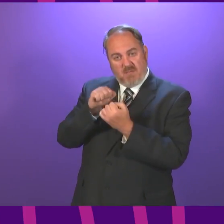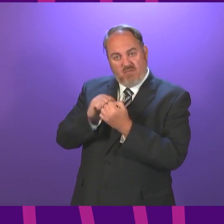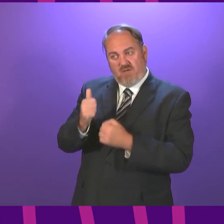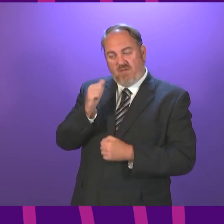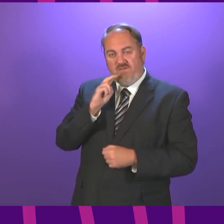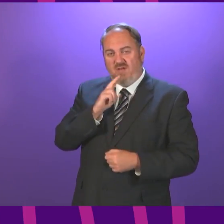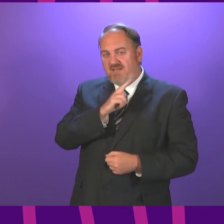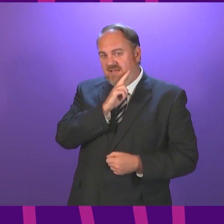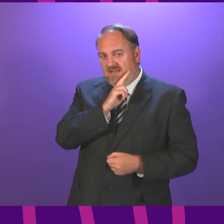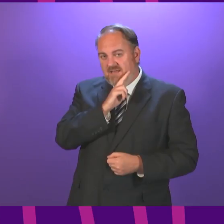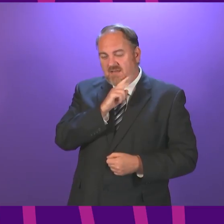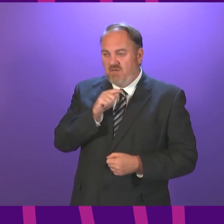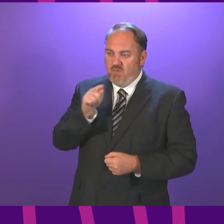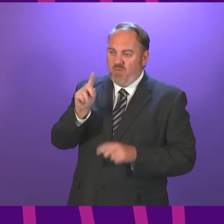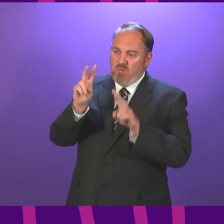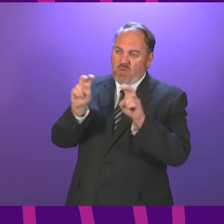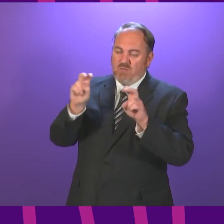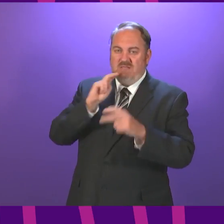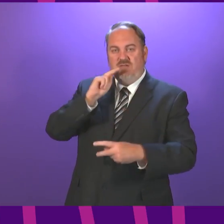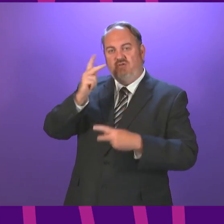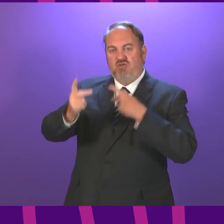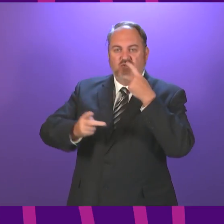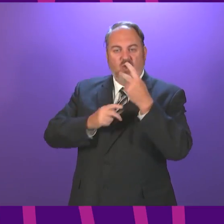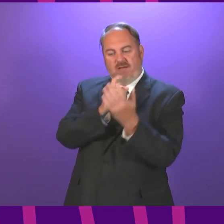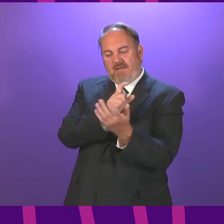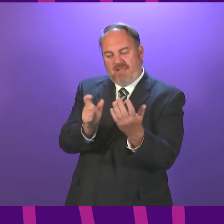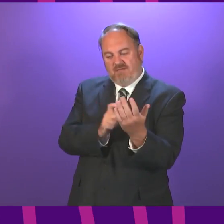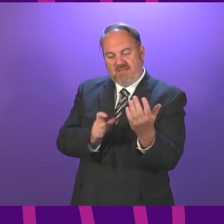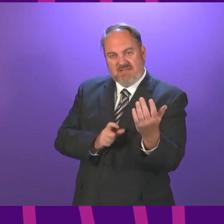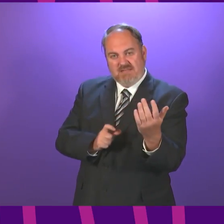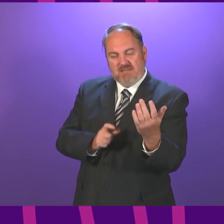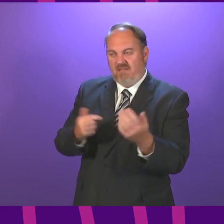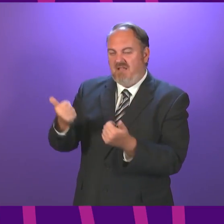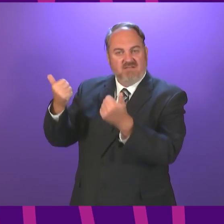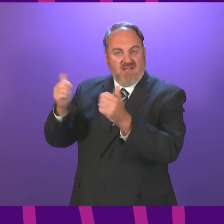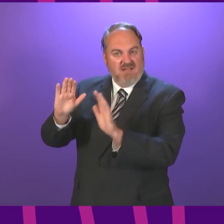to quote song lyrics, I explained what Scottish Conservatives will do. We have published our